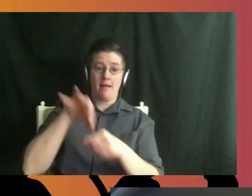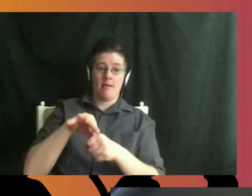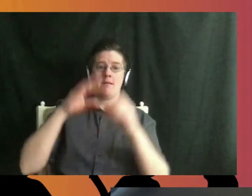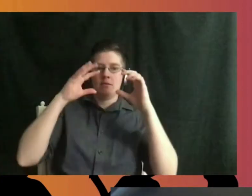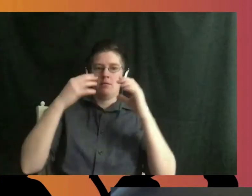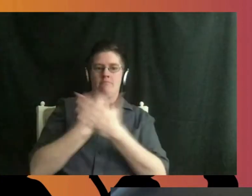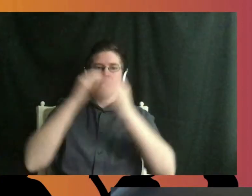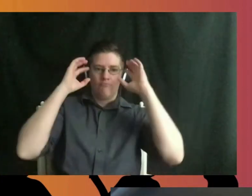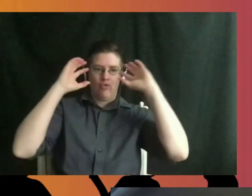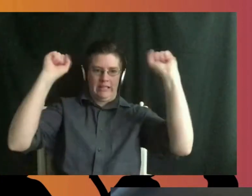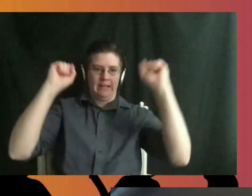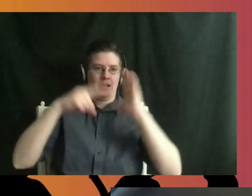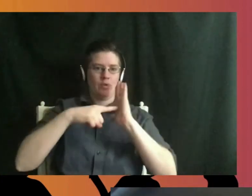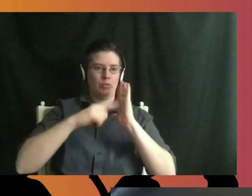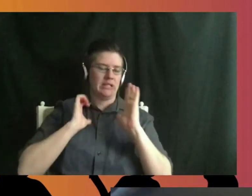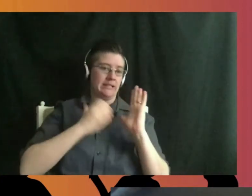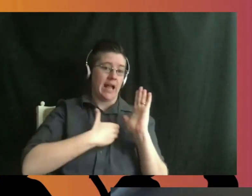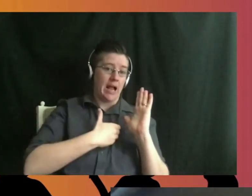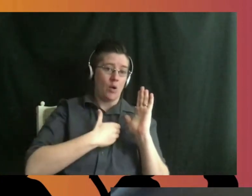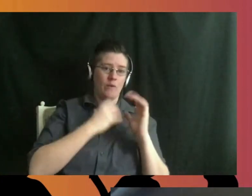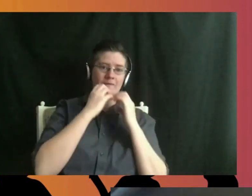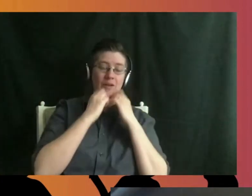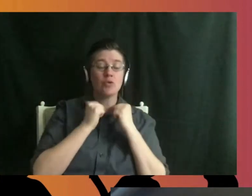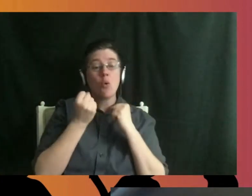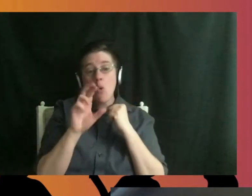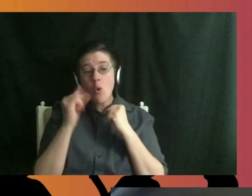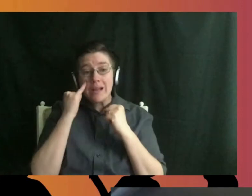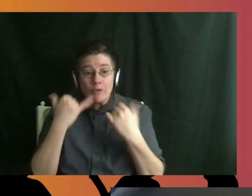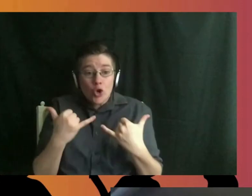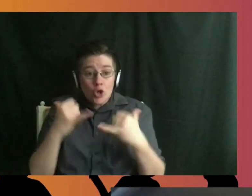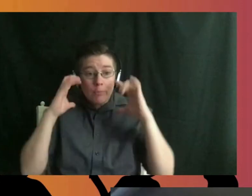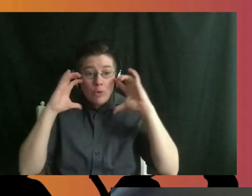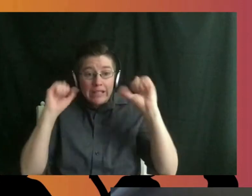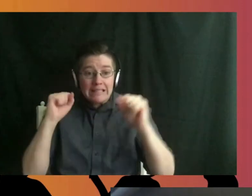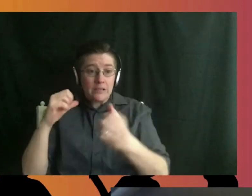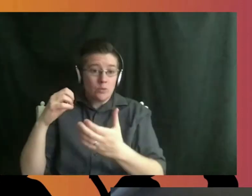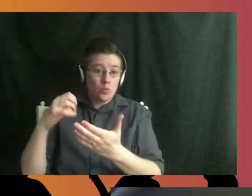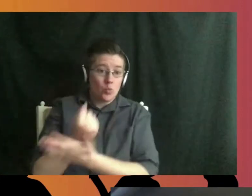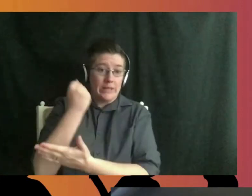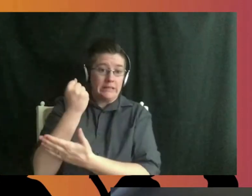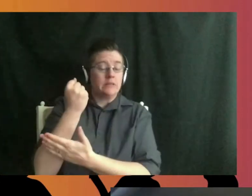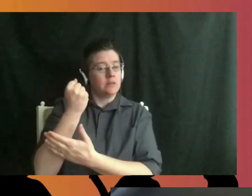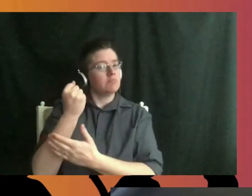even if the current occupant in the white house wins um that the american people should have a say